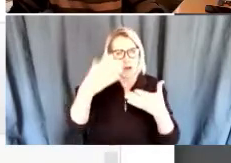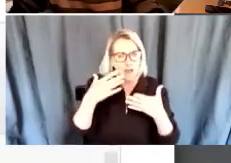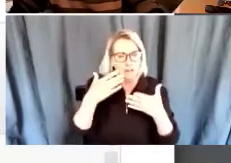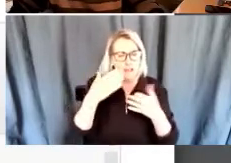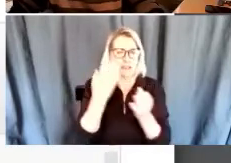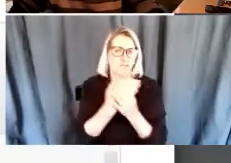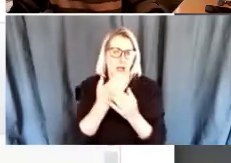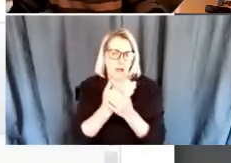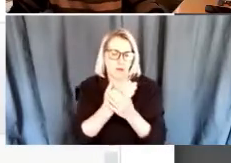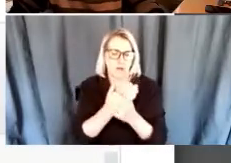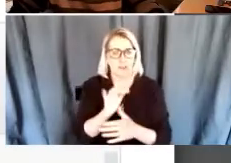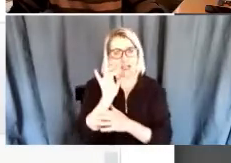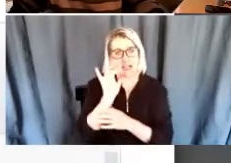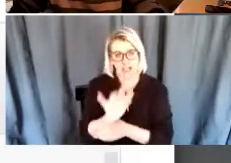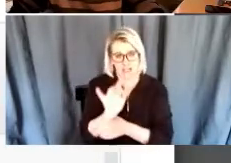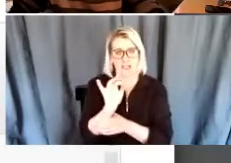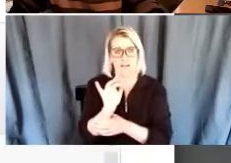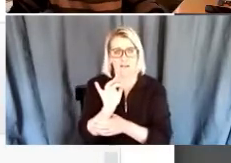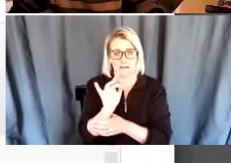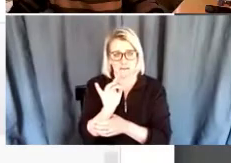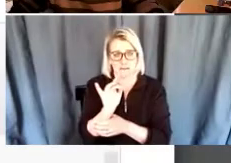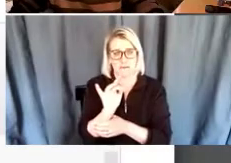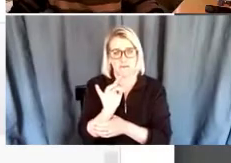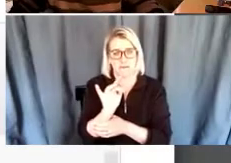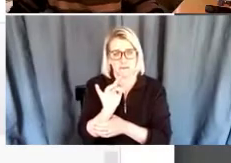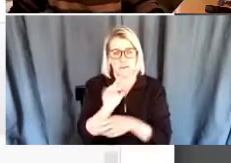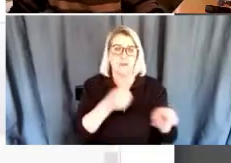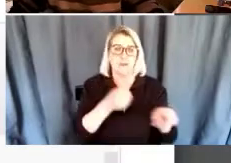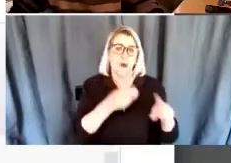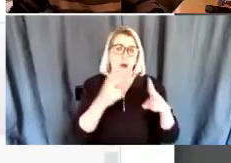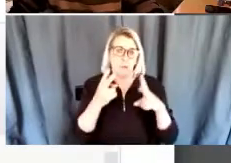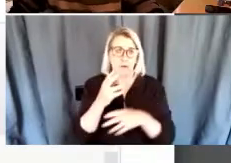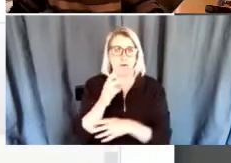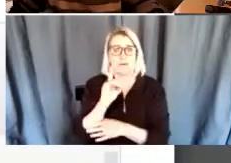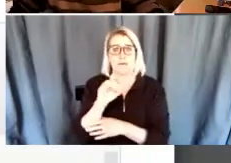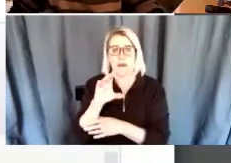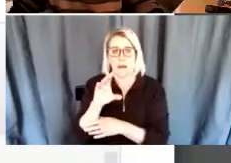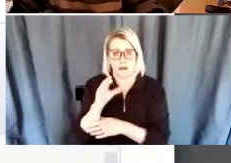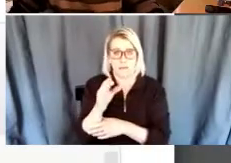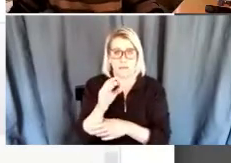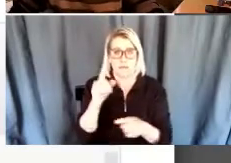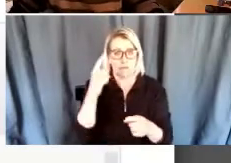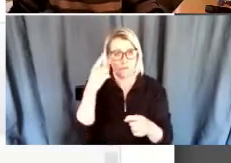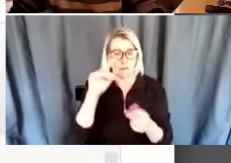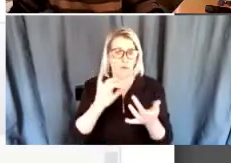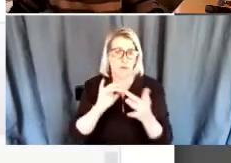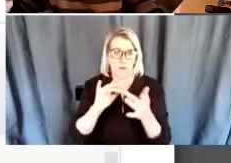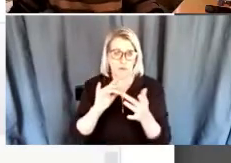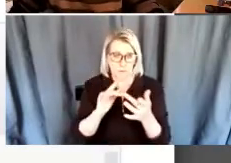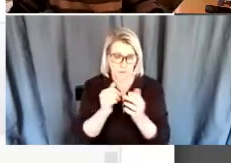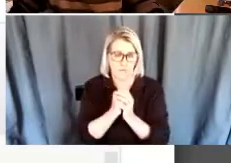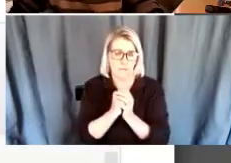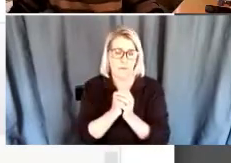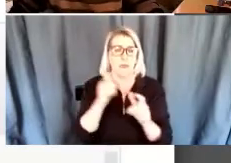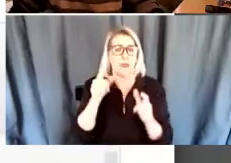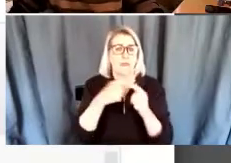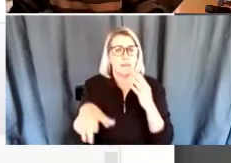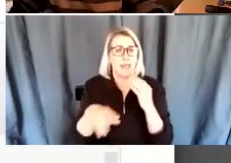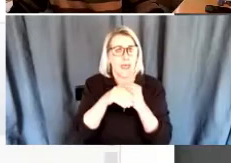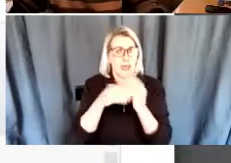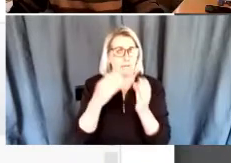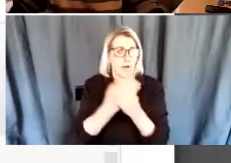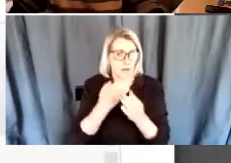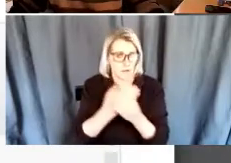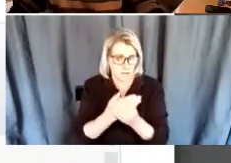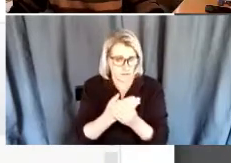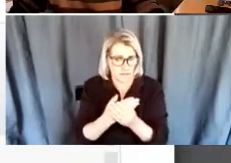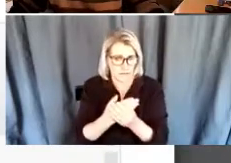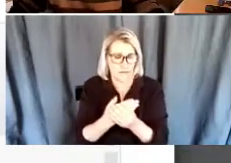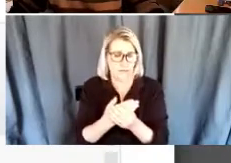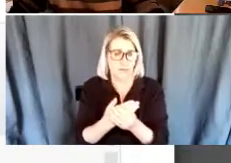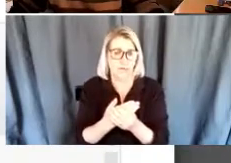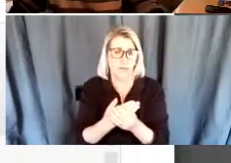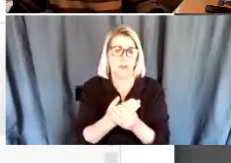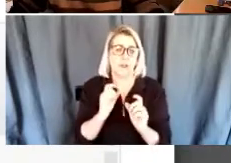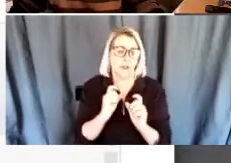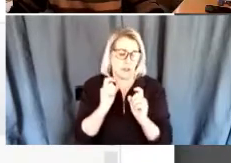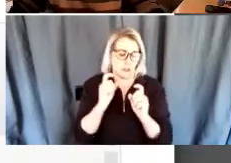the document to upload. And then click on ADD FILES. It gives you the option to upload